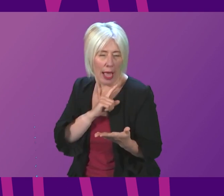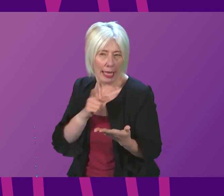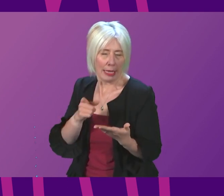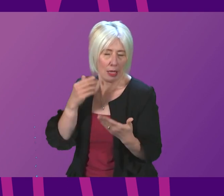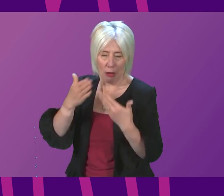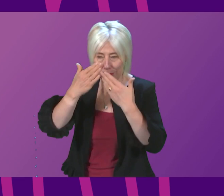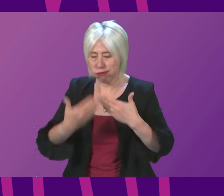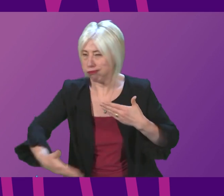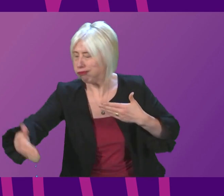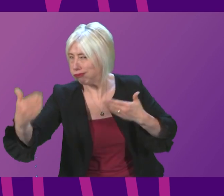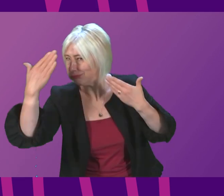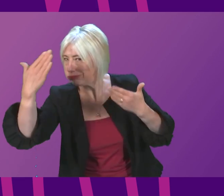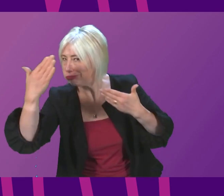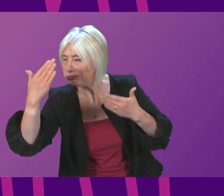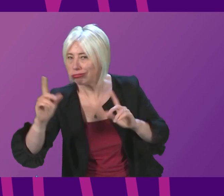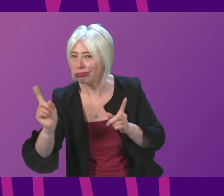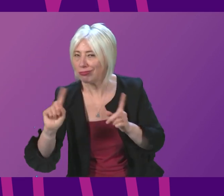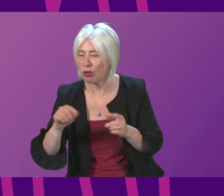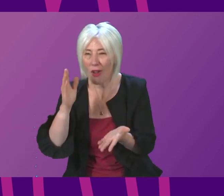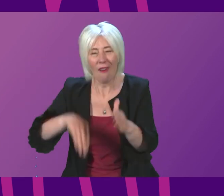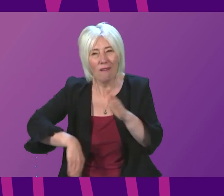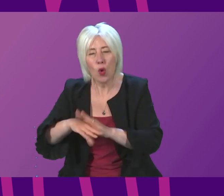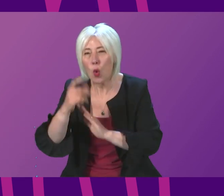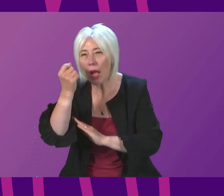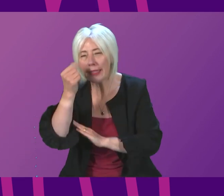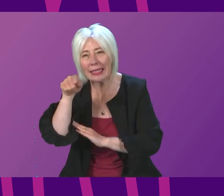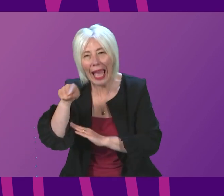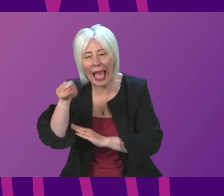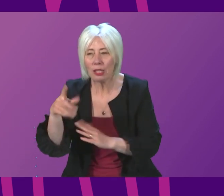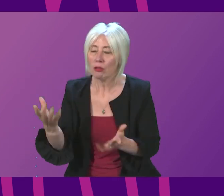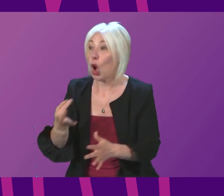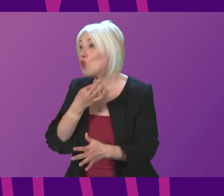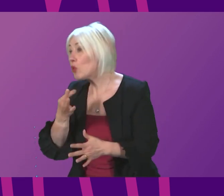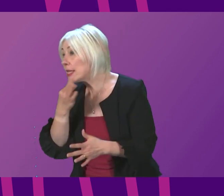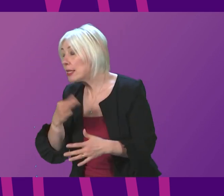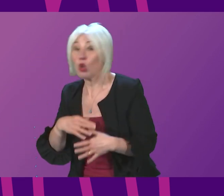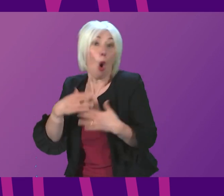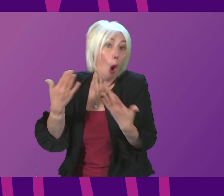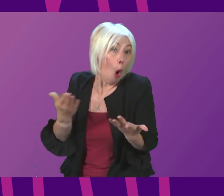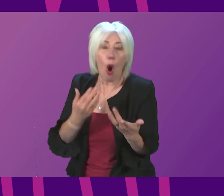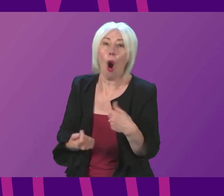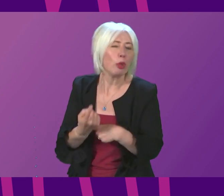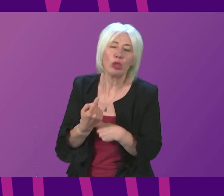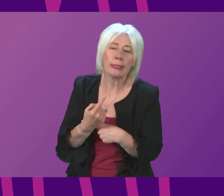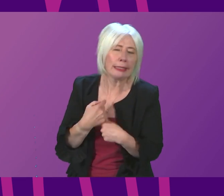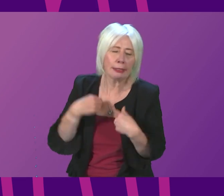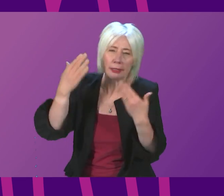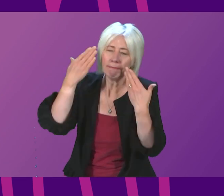way to go before any of us fully understands either the risks or indeed the opportunities that that technology might present.